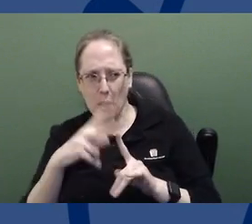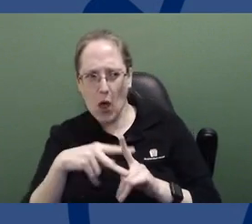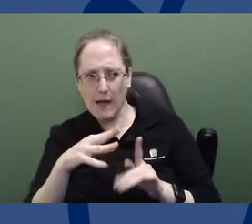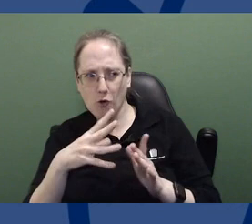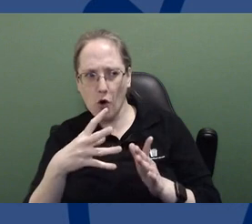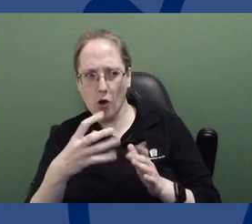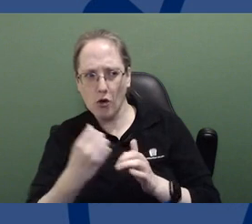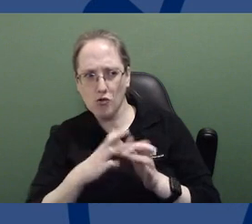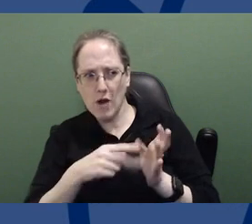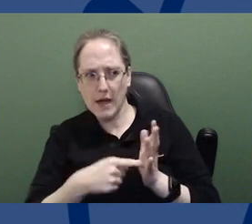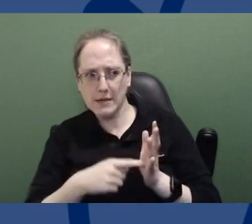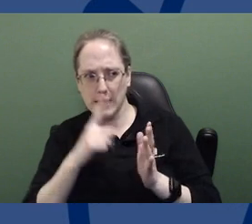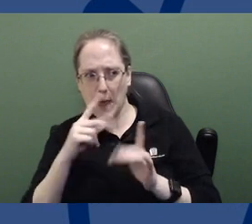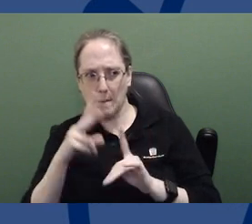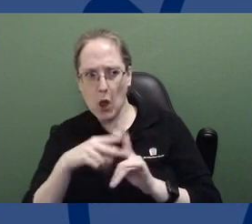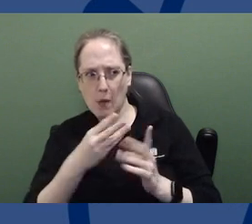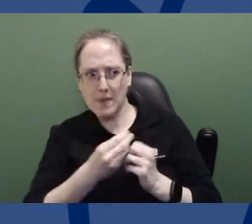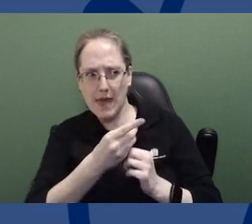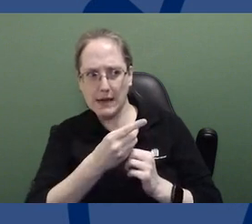that particular expense?